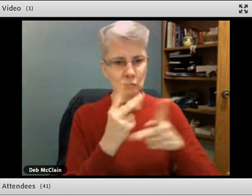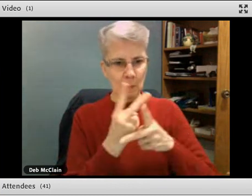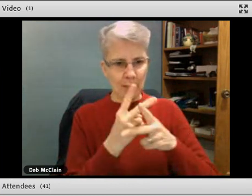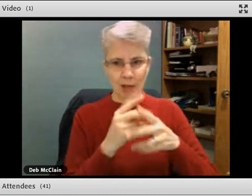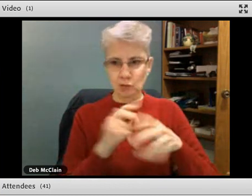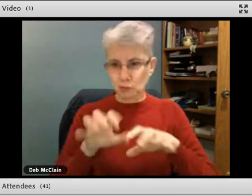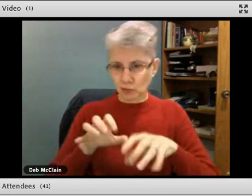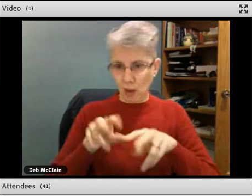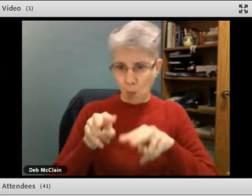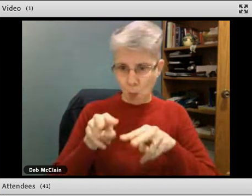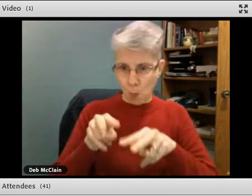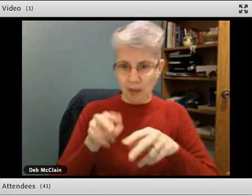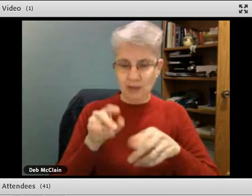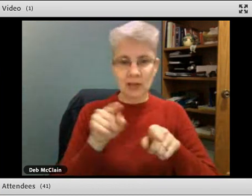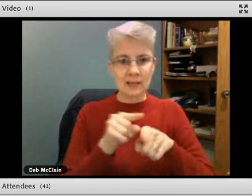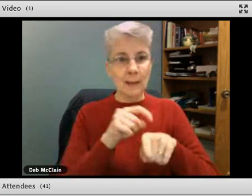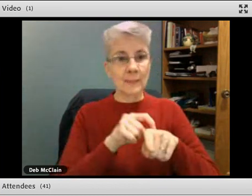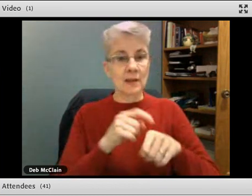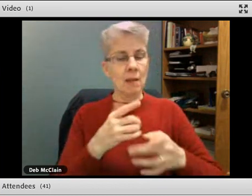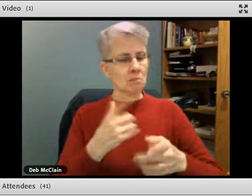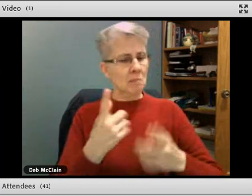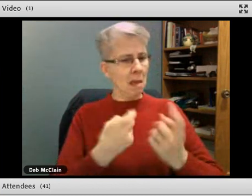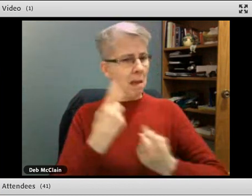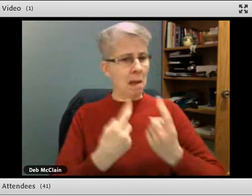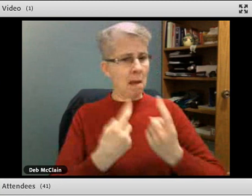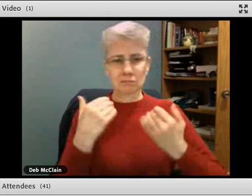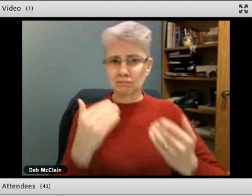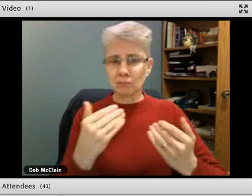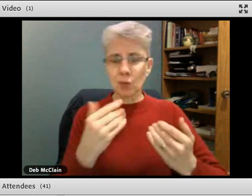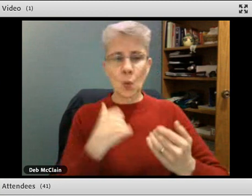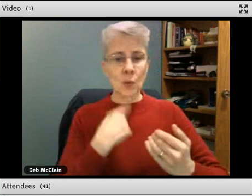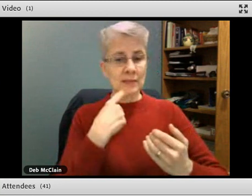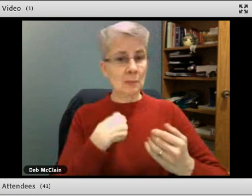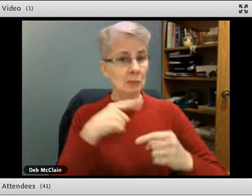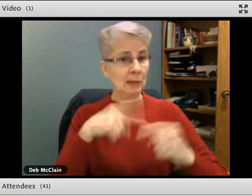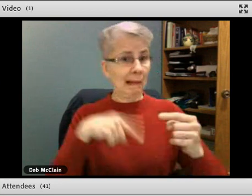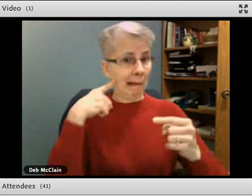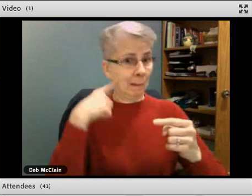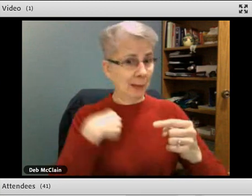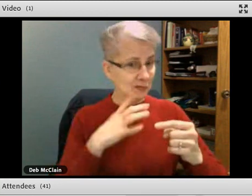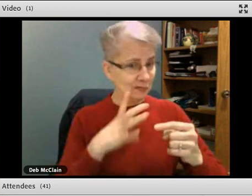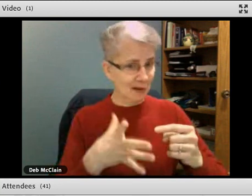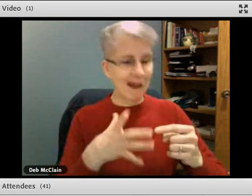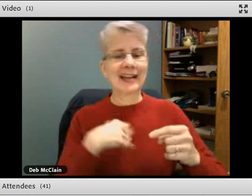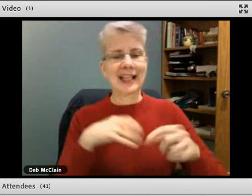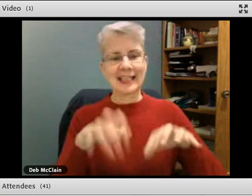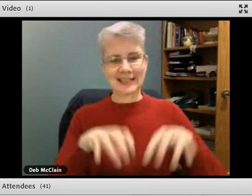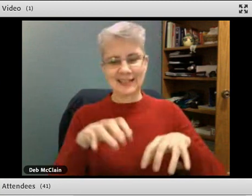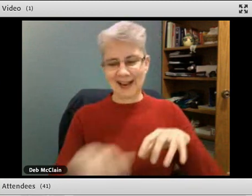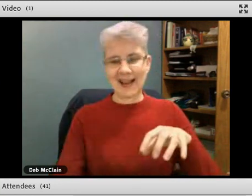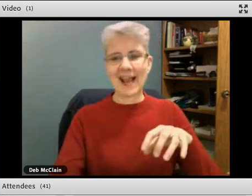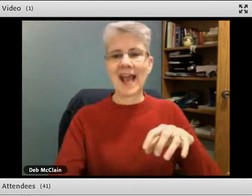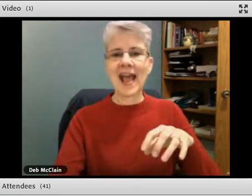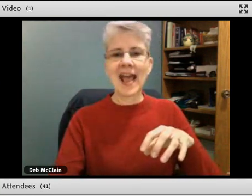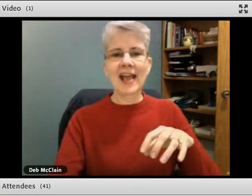Feel free to ask questions or tell me you can't hear me in the chat. During the presentation, I'll try to keep an eye on it,